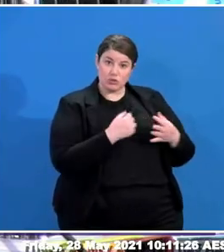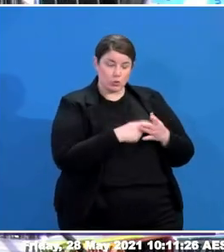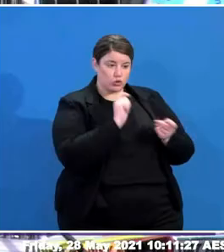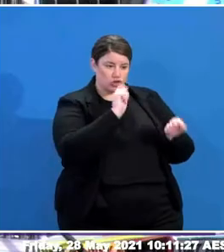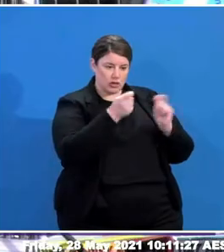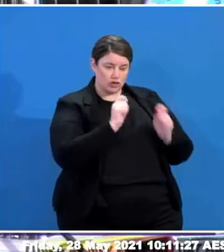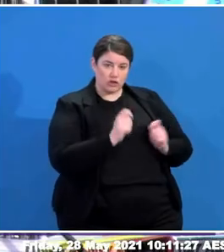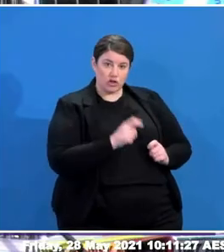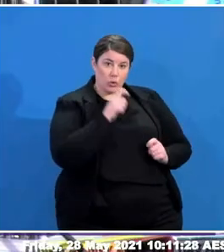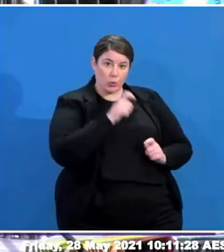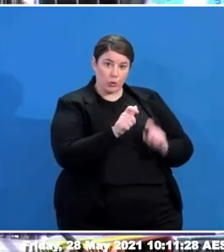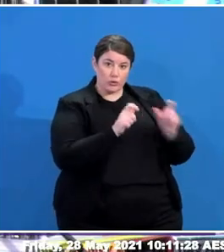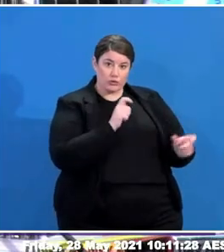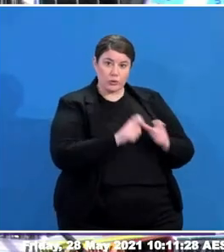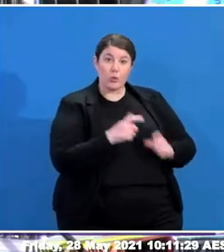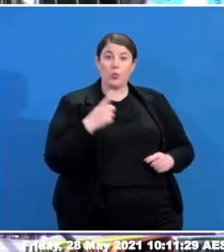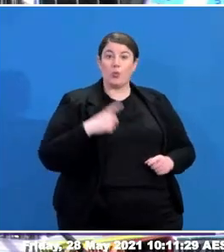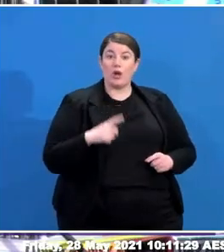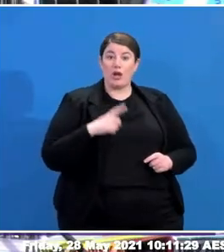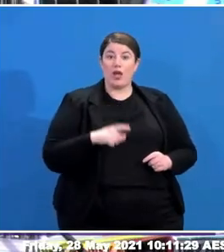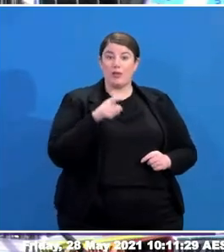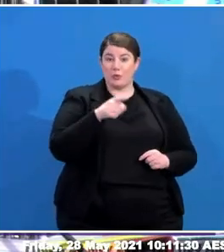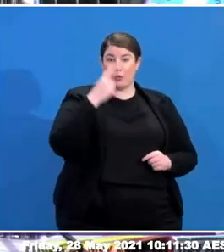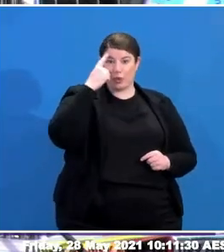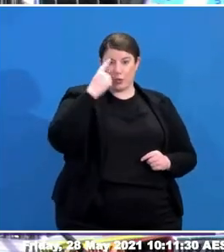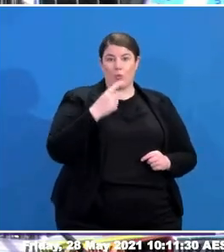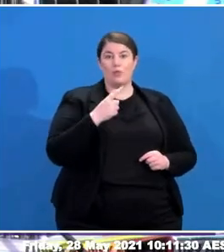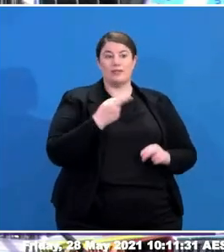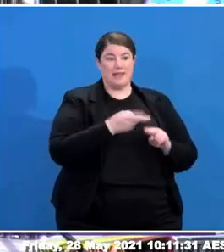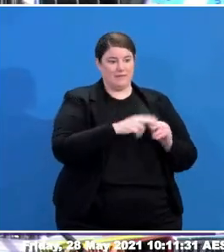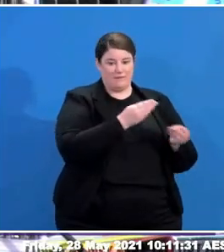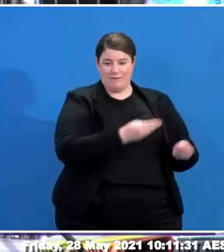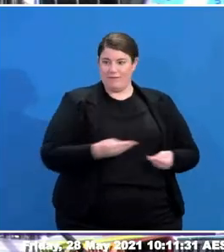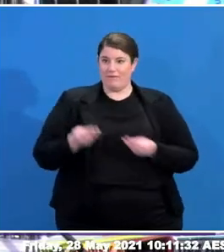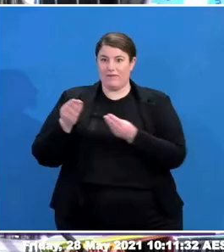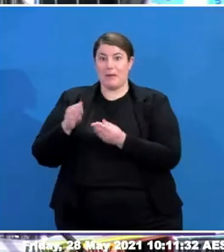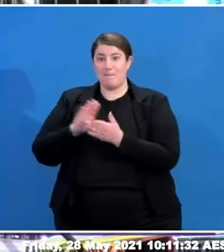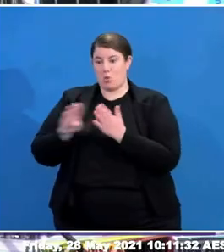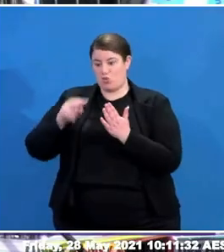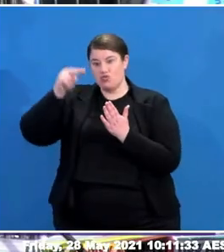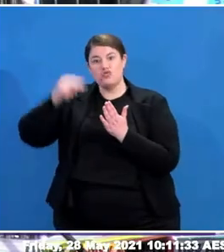report down because you thought it would be more palatable to the Board to